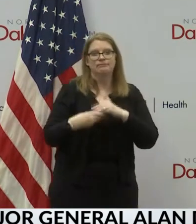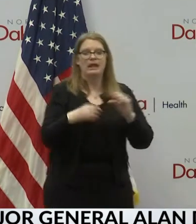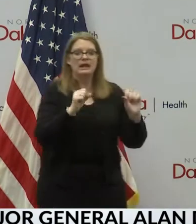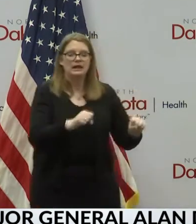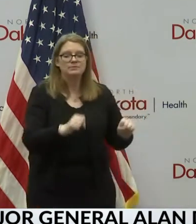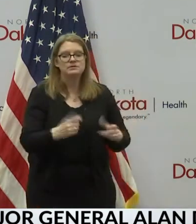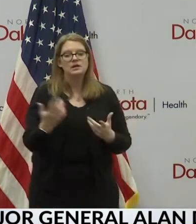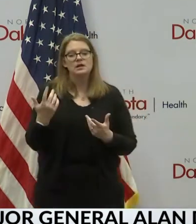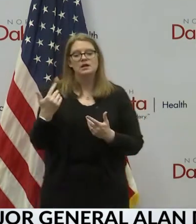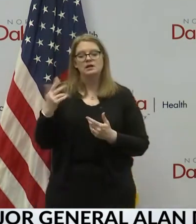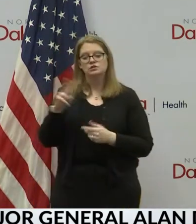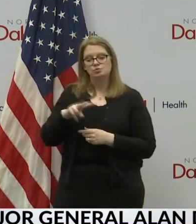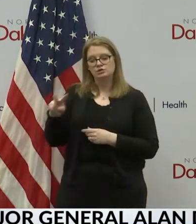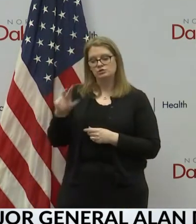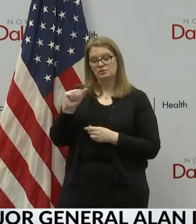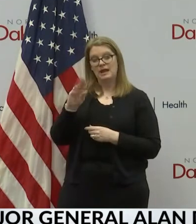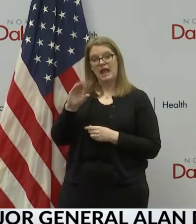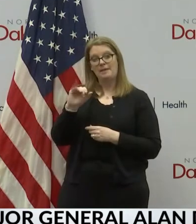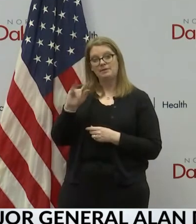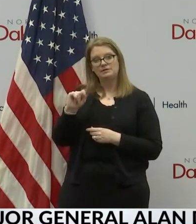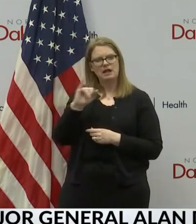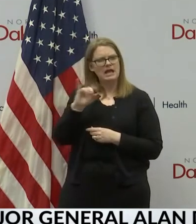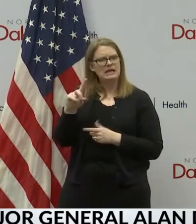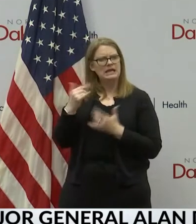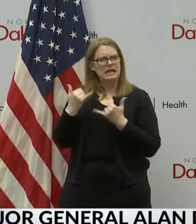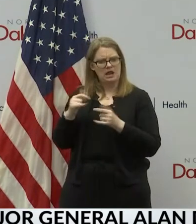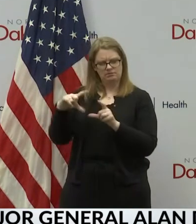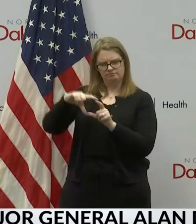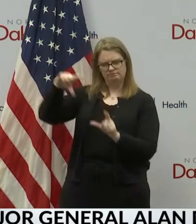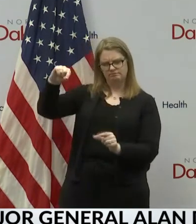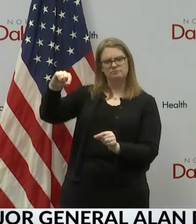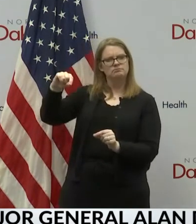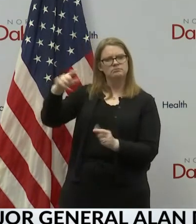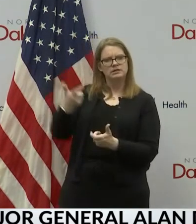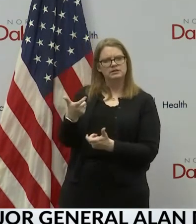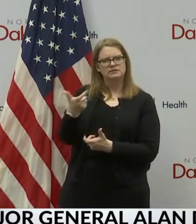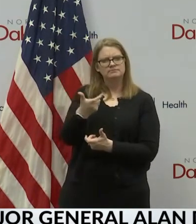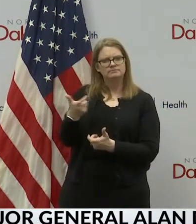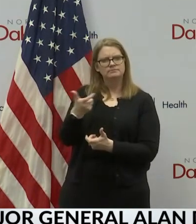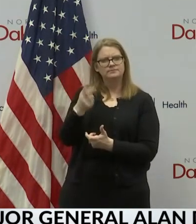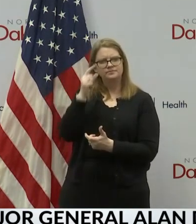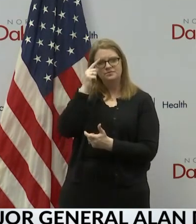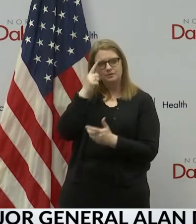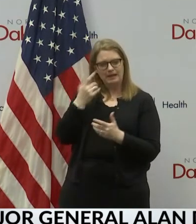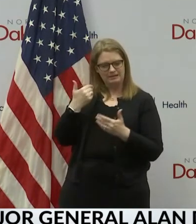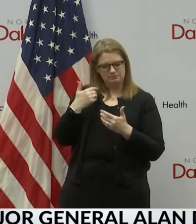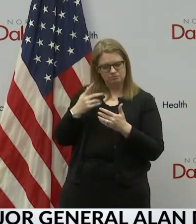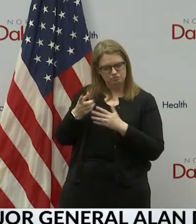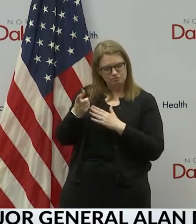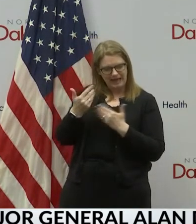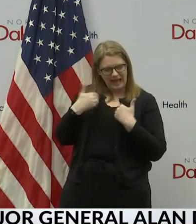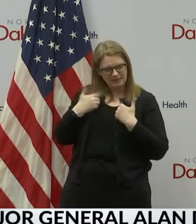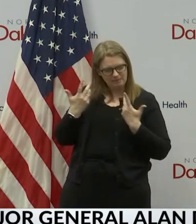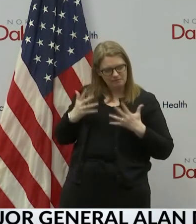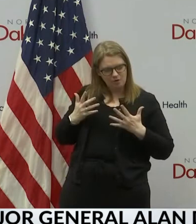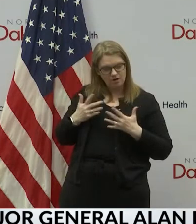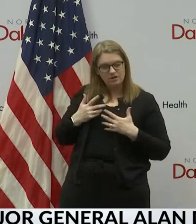IN ADDITION TO THESE CAPABILITIES, WE ALSO HAVE -- OR HAD 22 ABBOTT I.D. NOW MACHINES